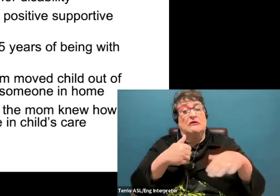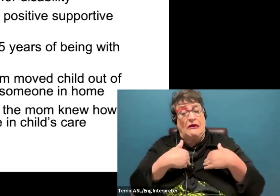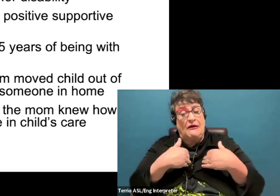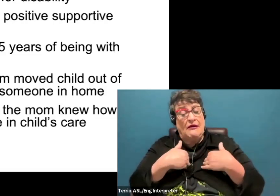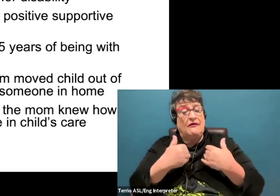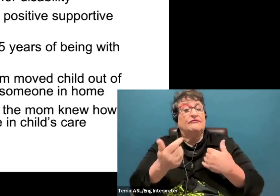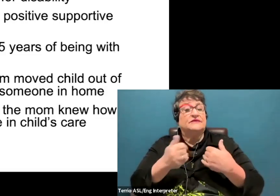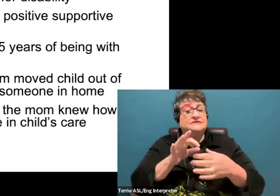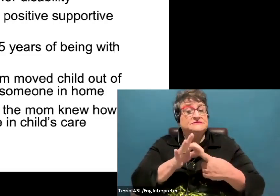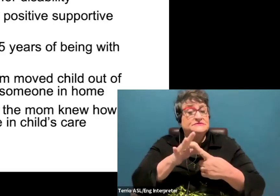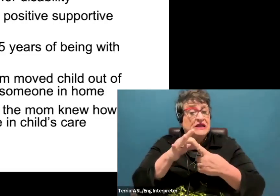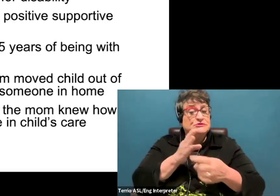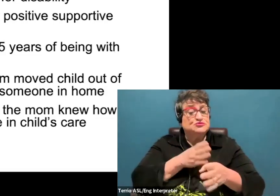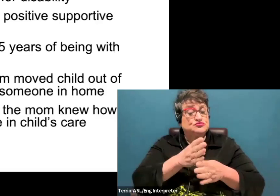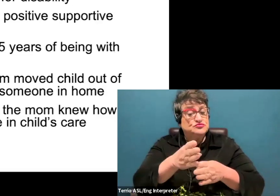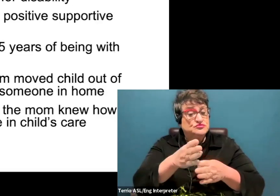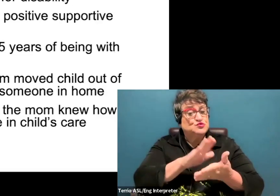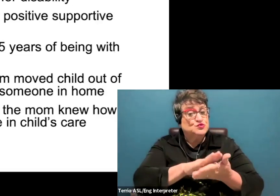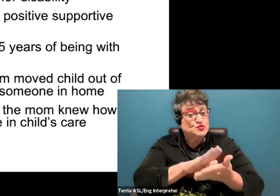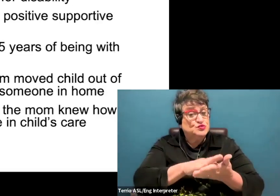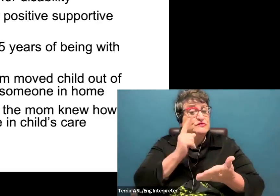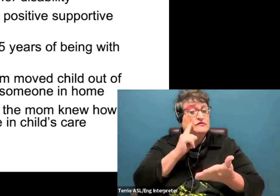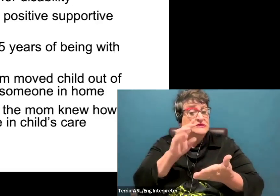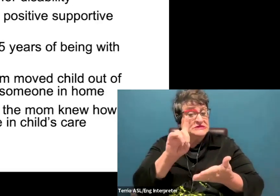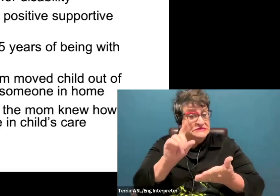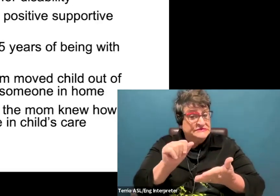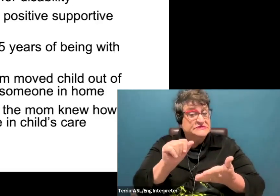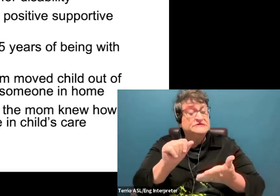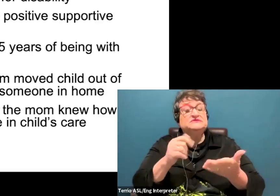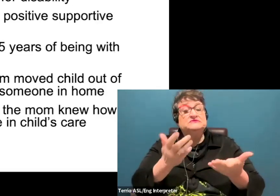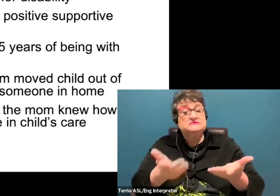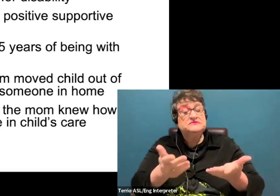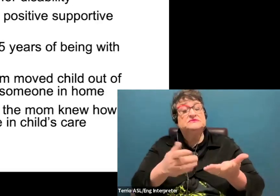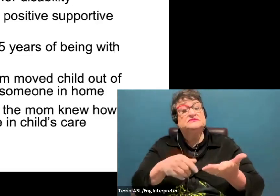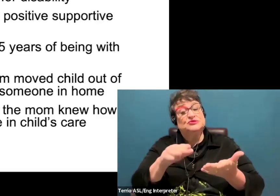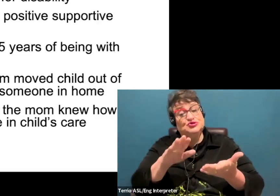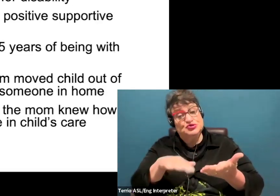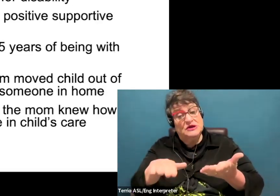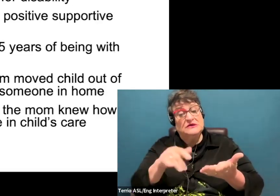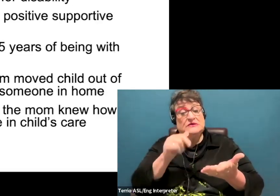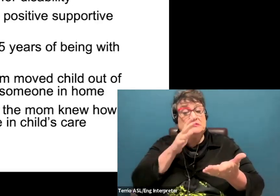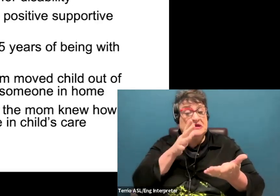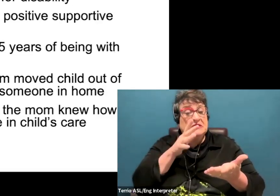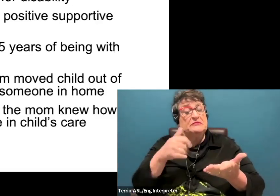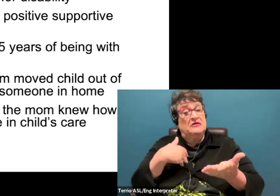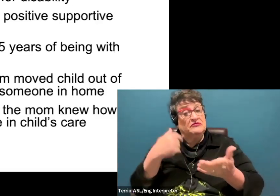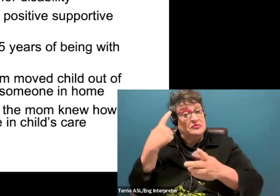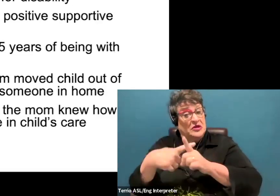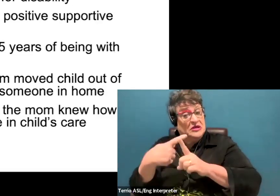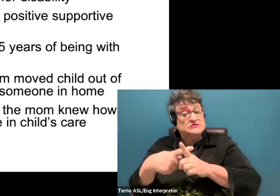specialized school for her disability. The child and the mom both say that they have a very positive and loving relationship.